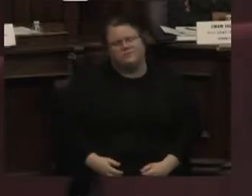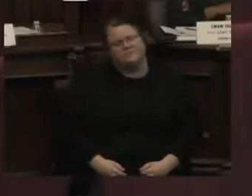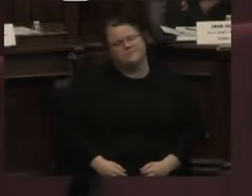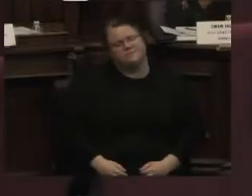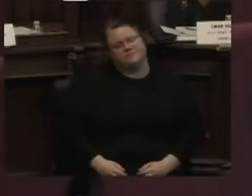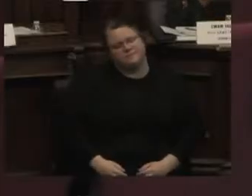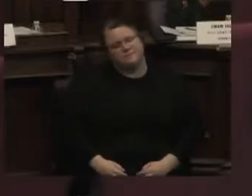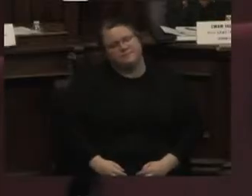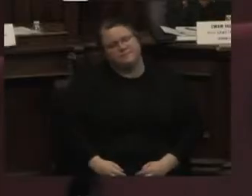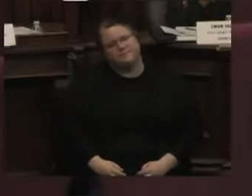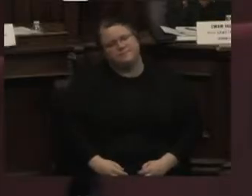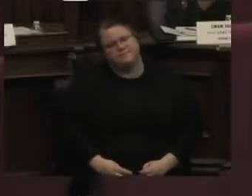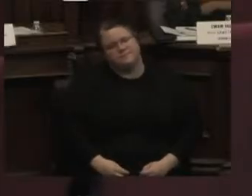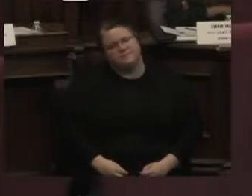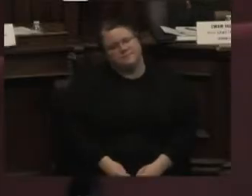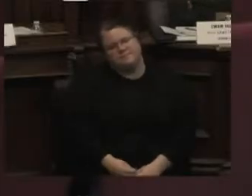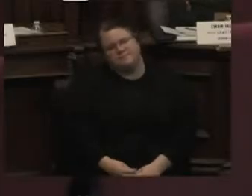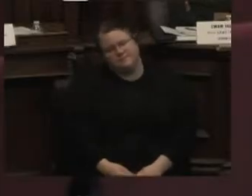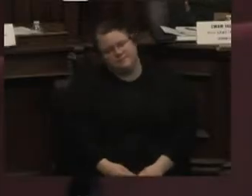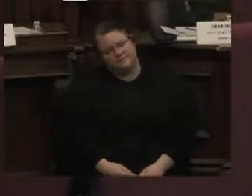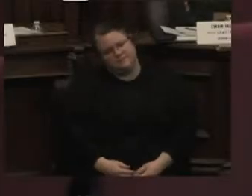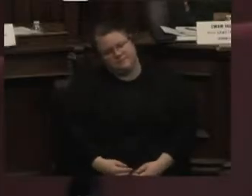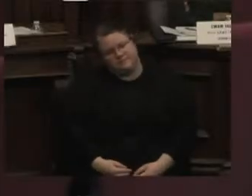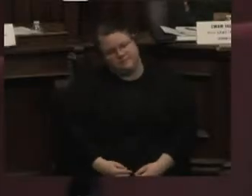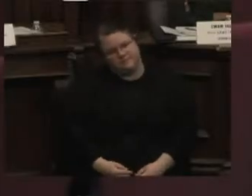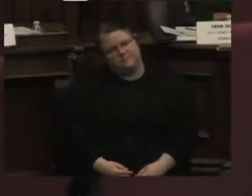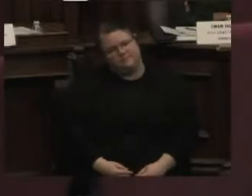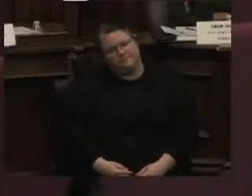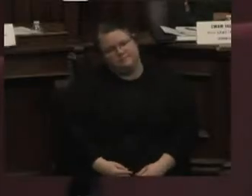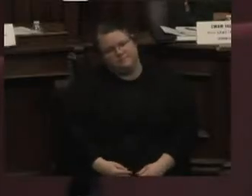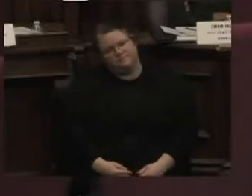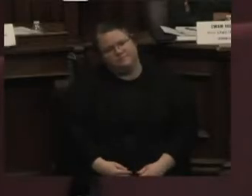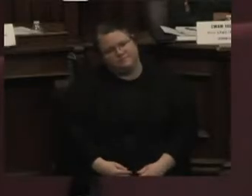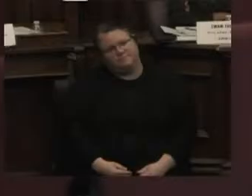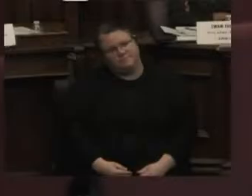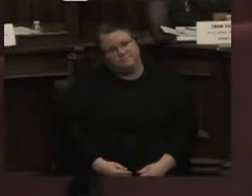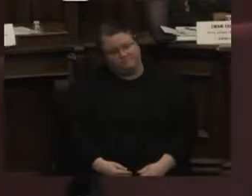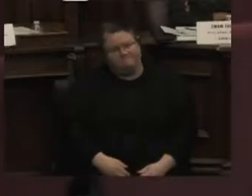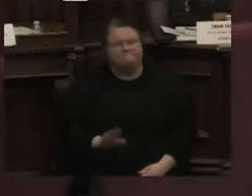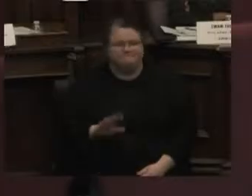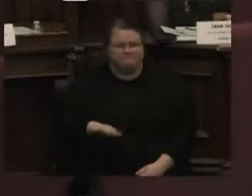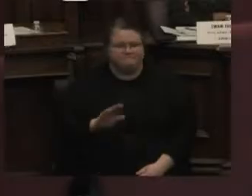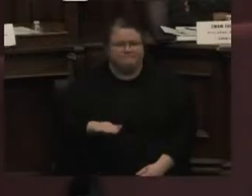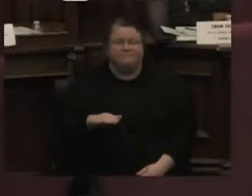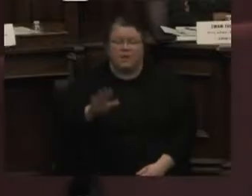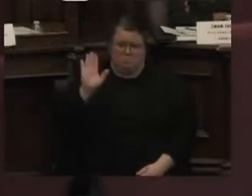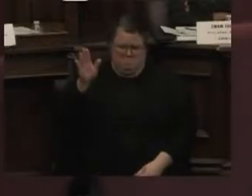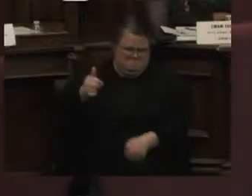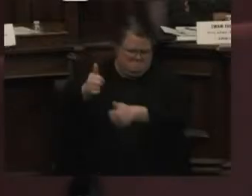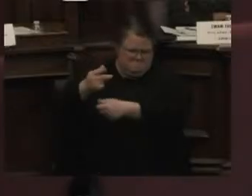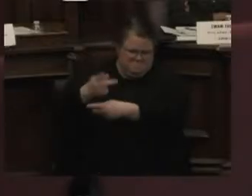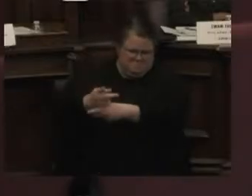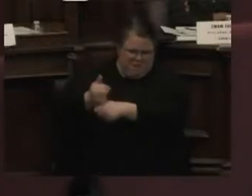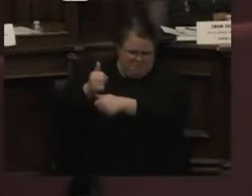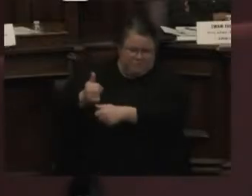there at the MLK Lodge. And one